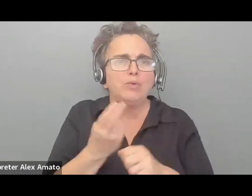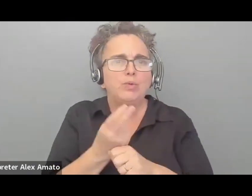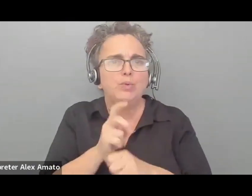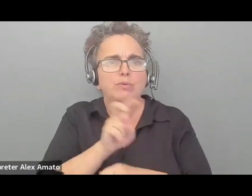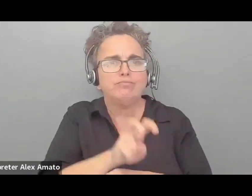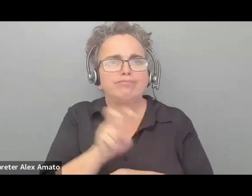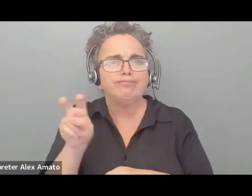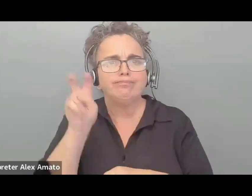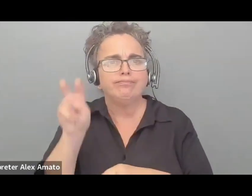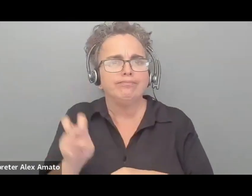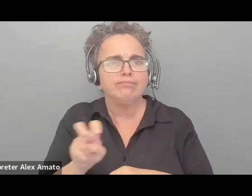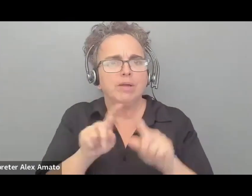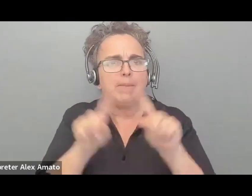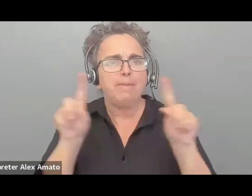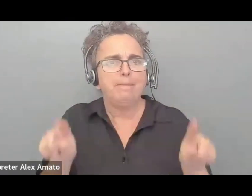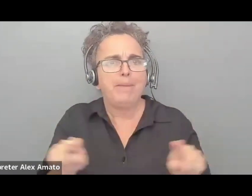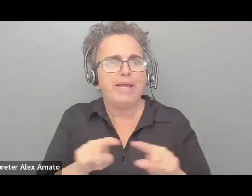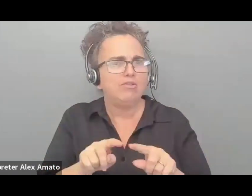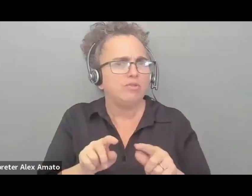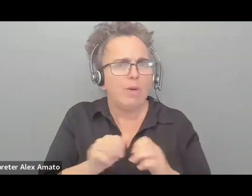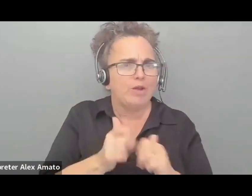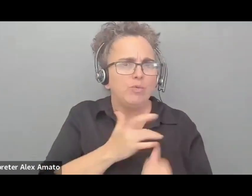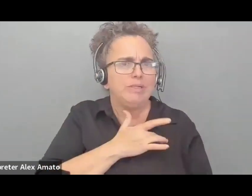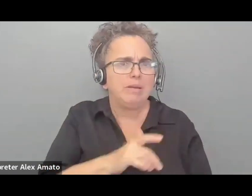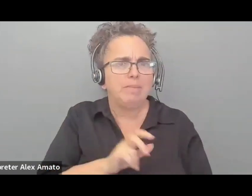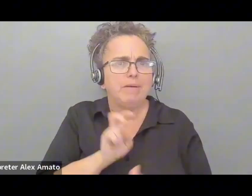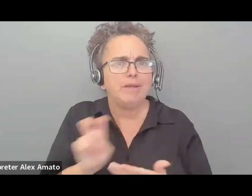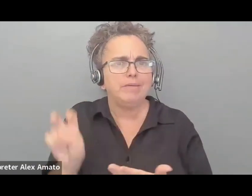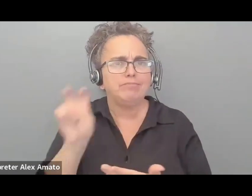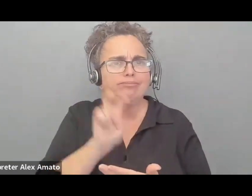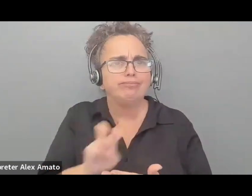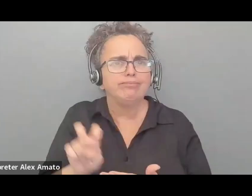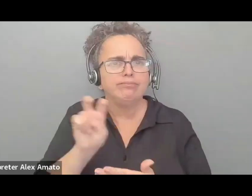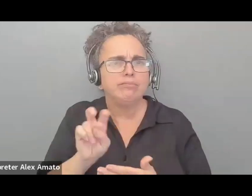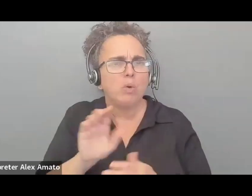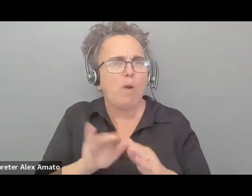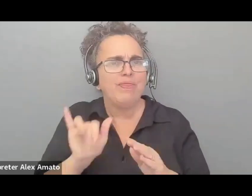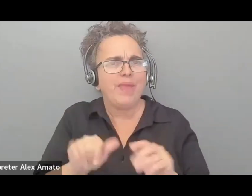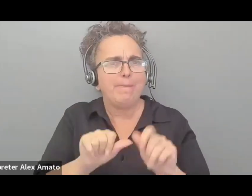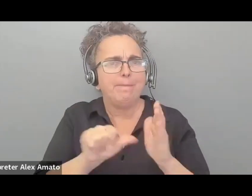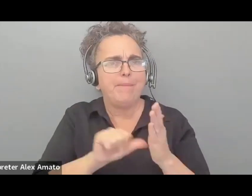how you typically navigate a page? And then the, the onus is no longer on me